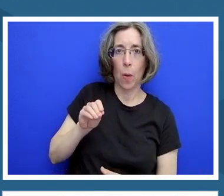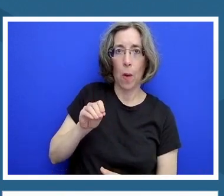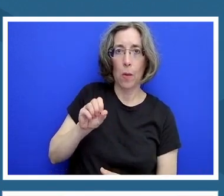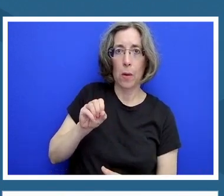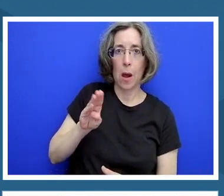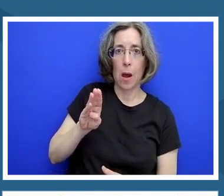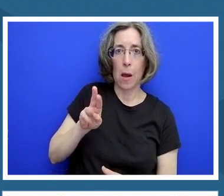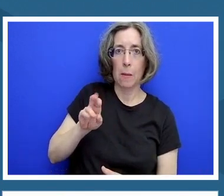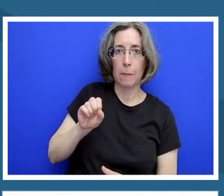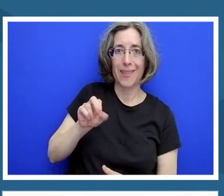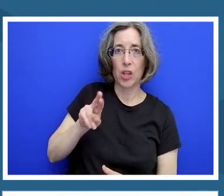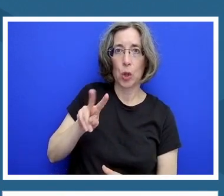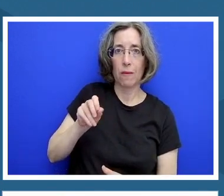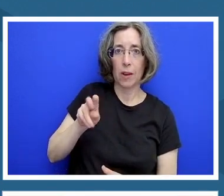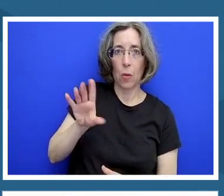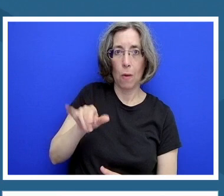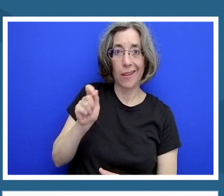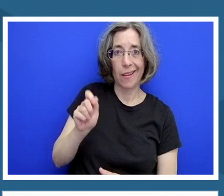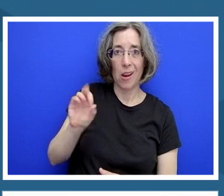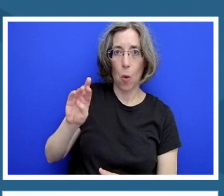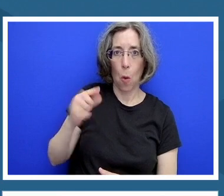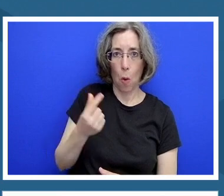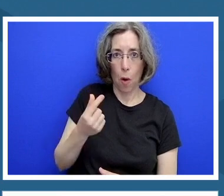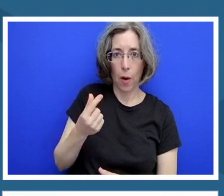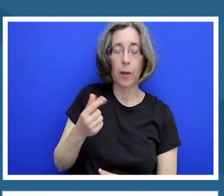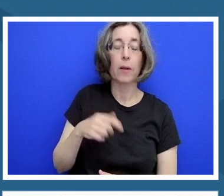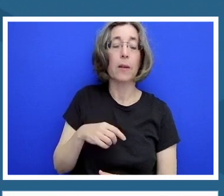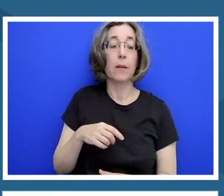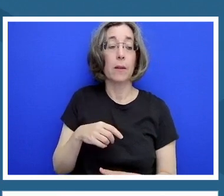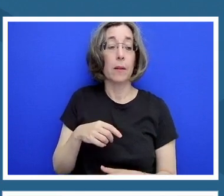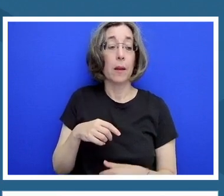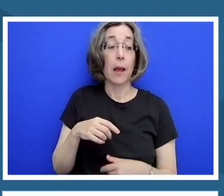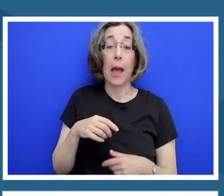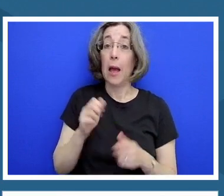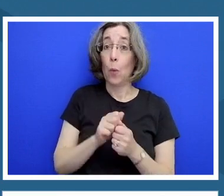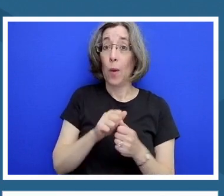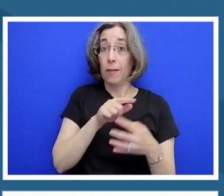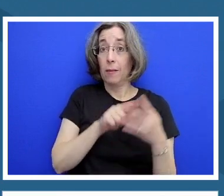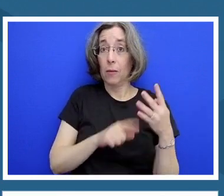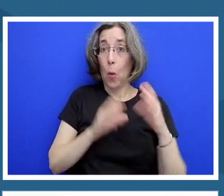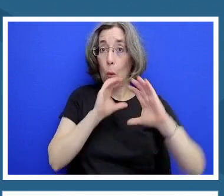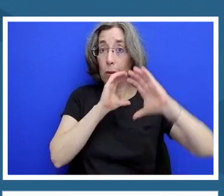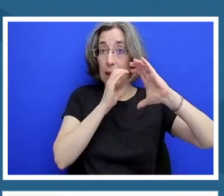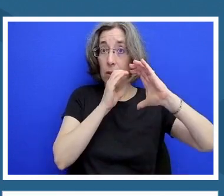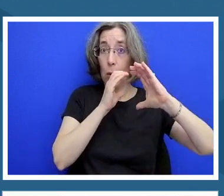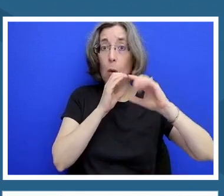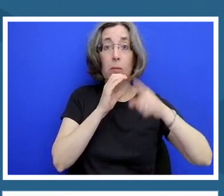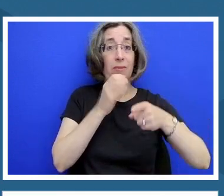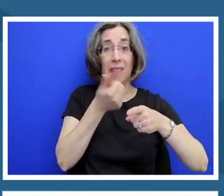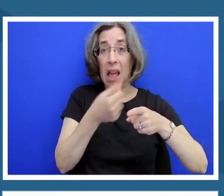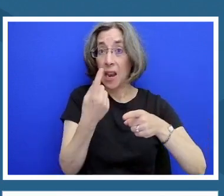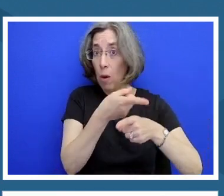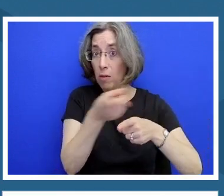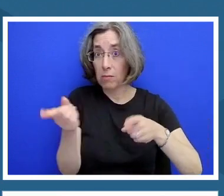telescopes right now any of you can access them online and